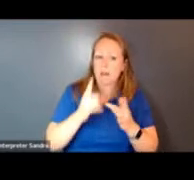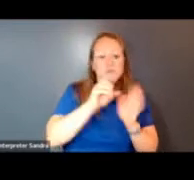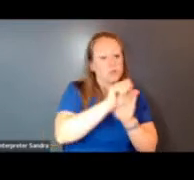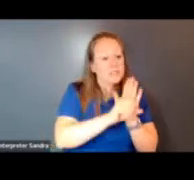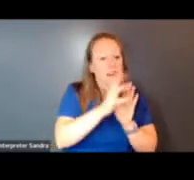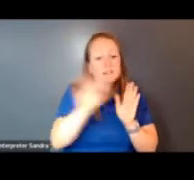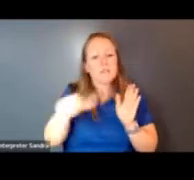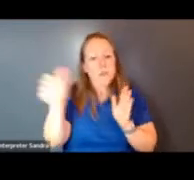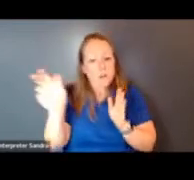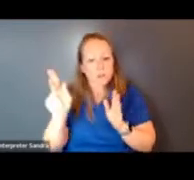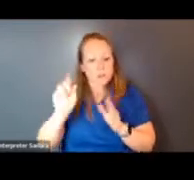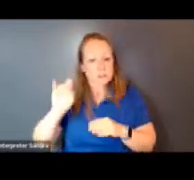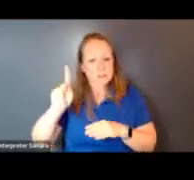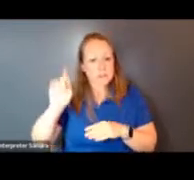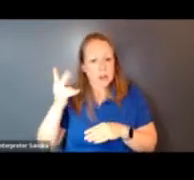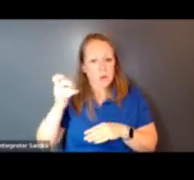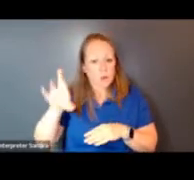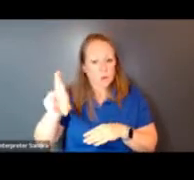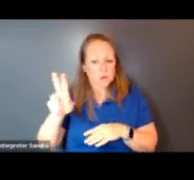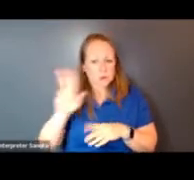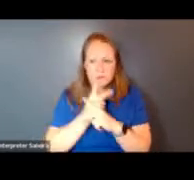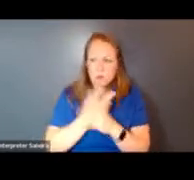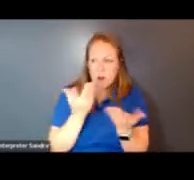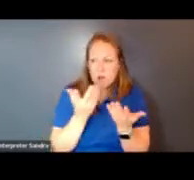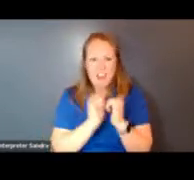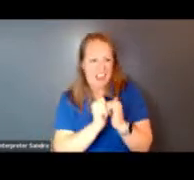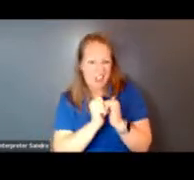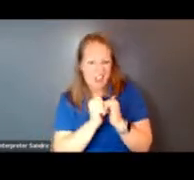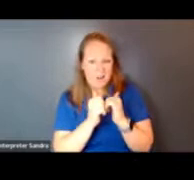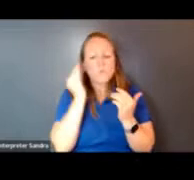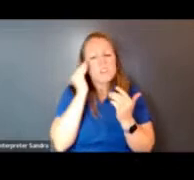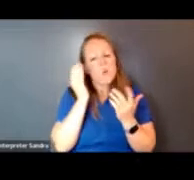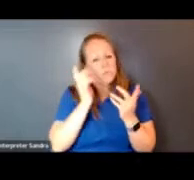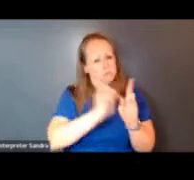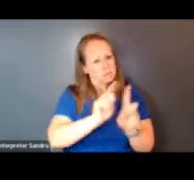the best way to do I&A knowing there are multiple ways to be successful and to really collaborate geographically